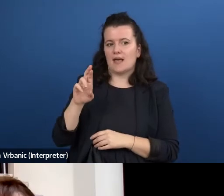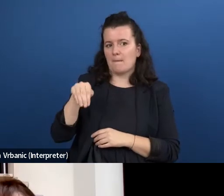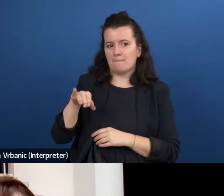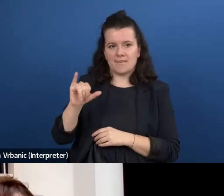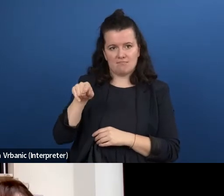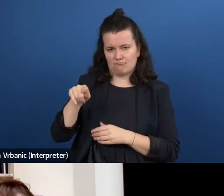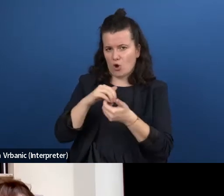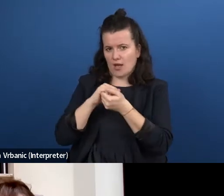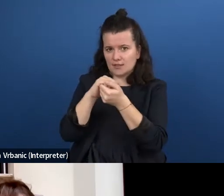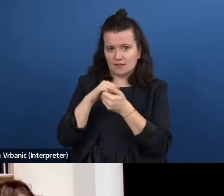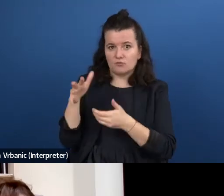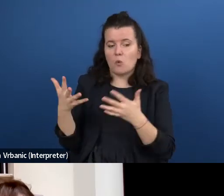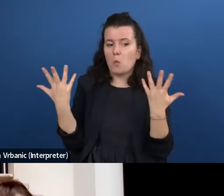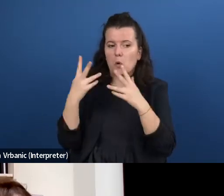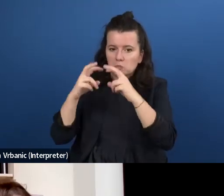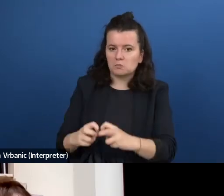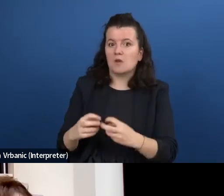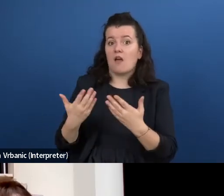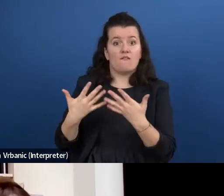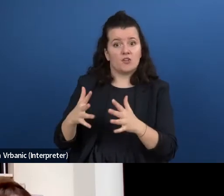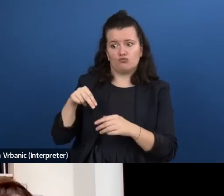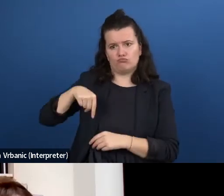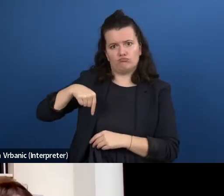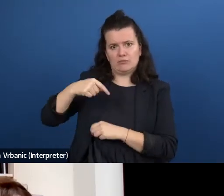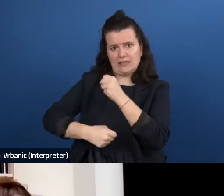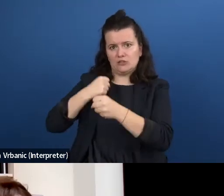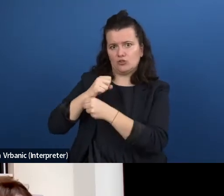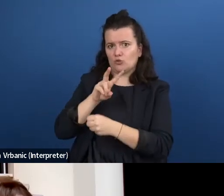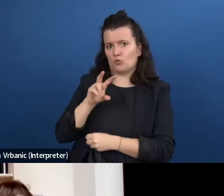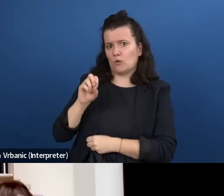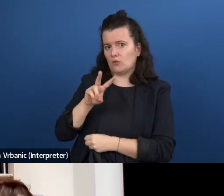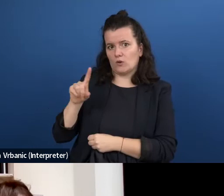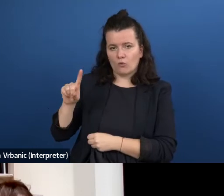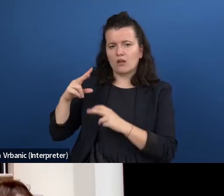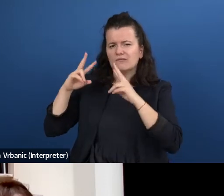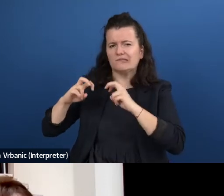Because of our concern in this area during the lockdown,